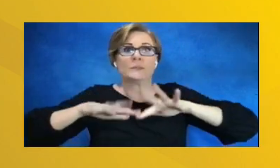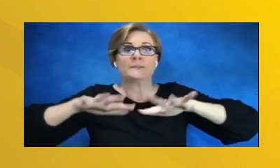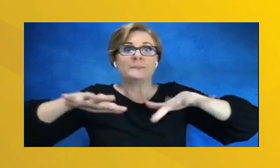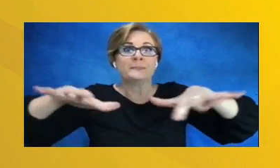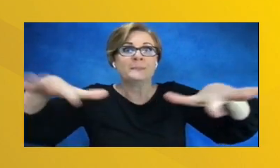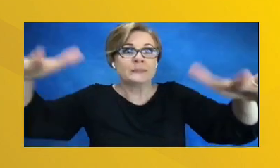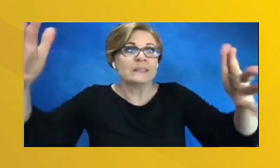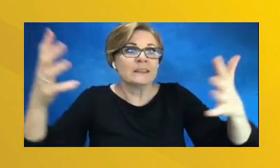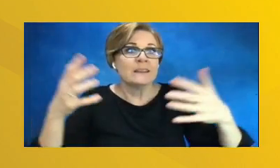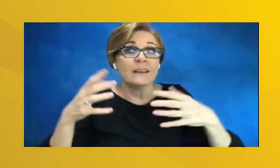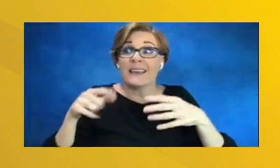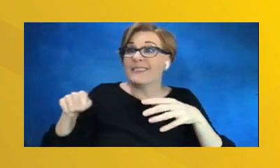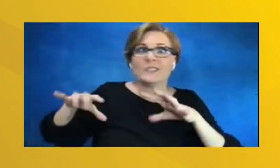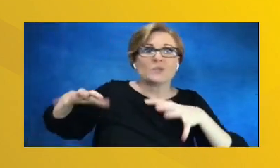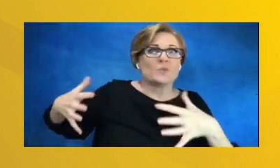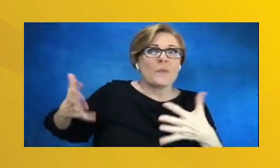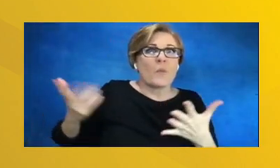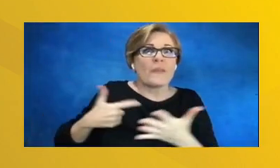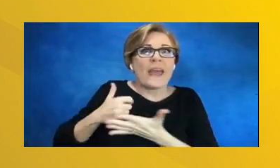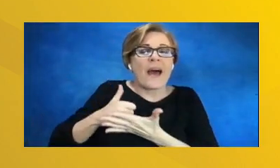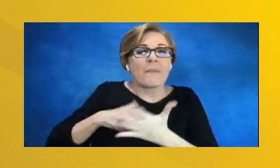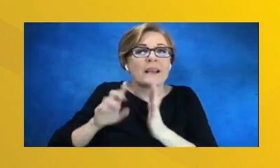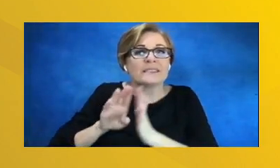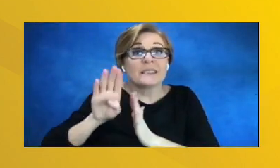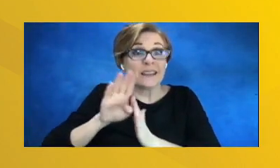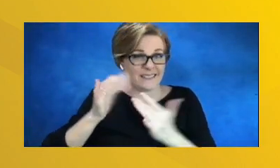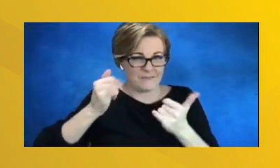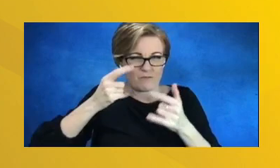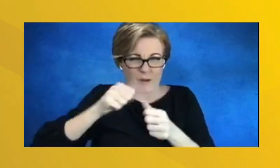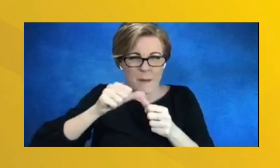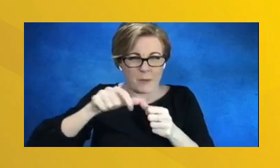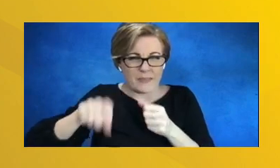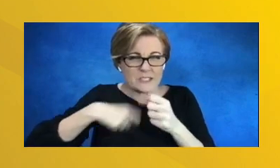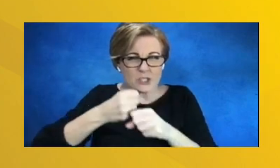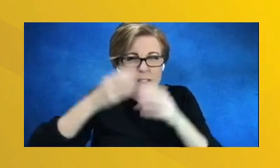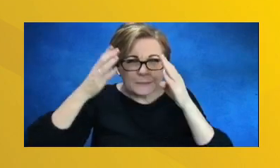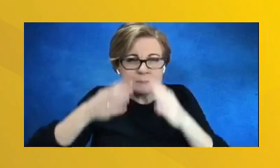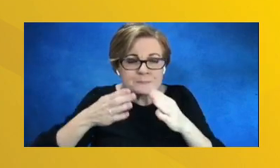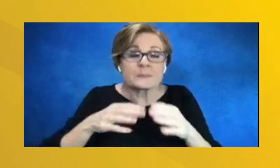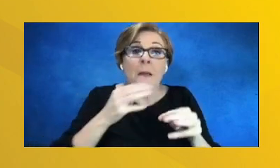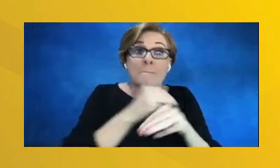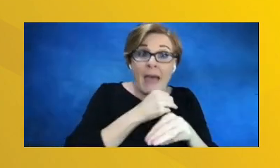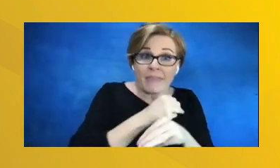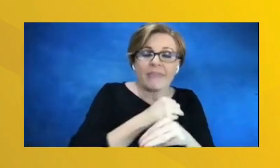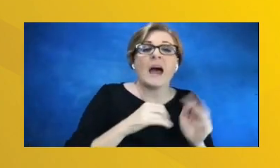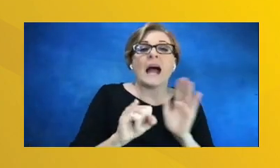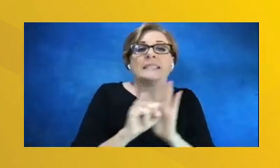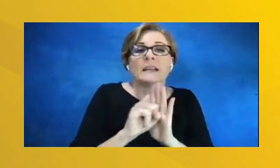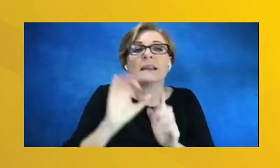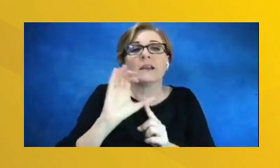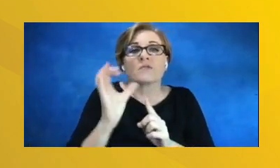Again, math concepts, identity, culture, and community, our bodies and the five senses,